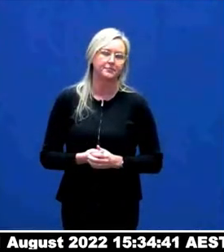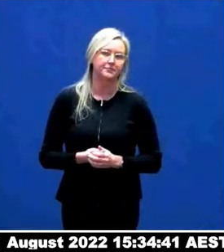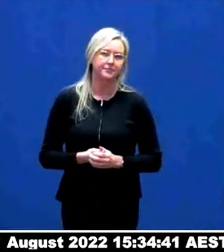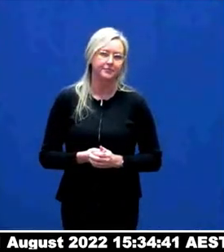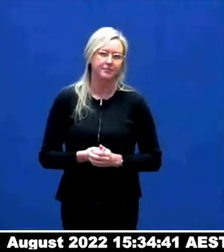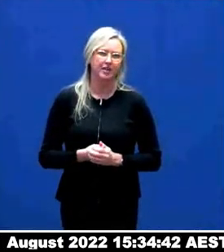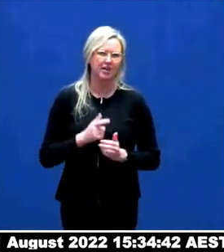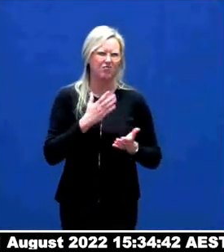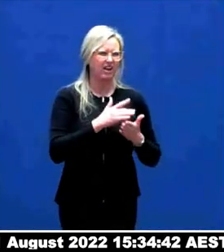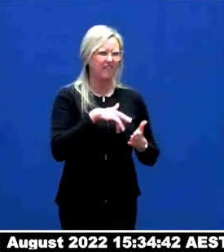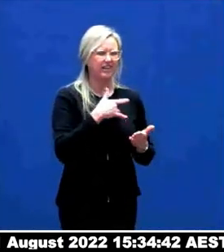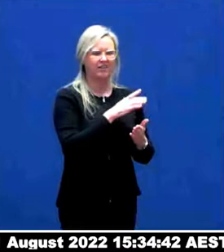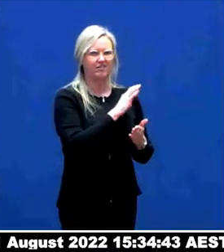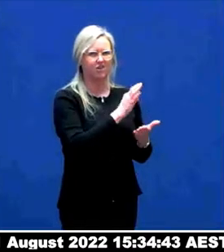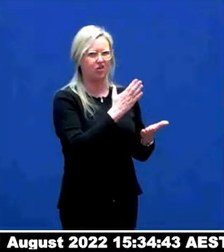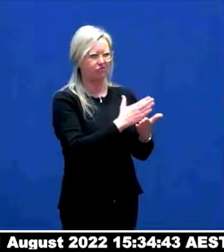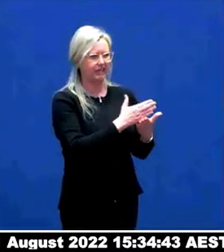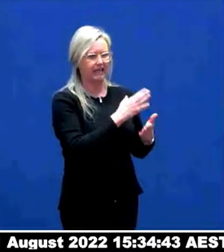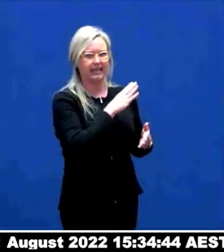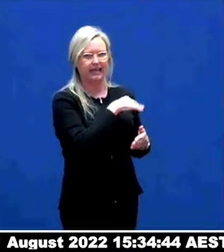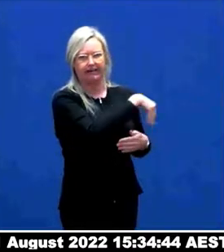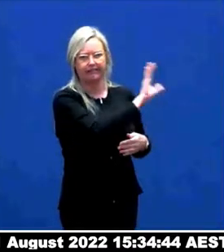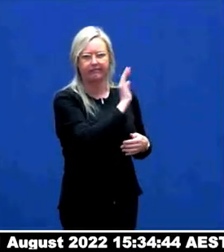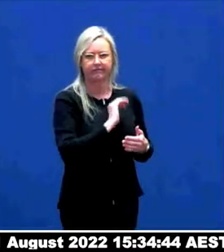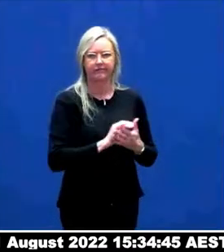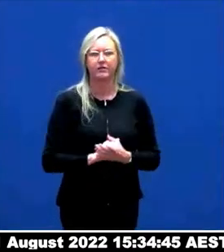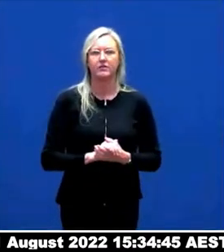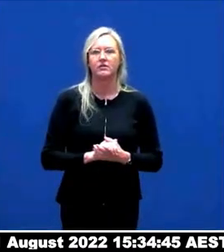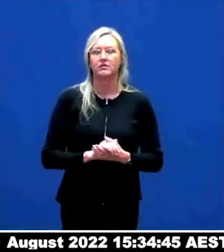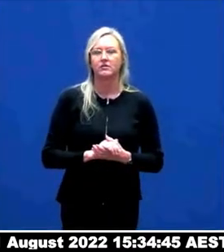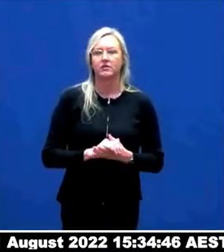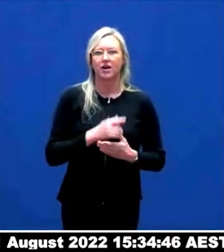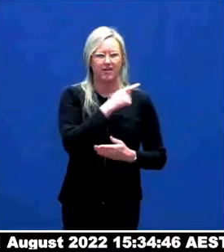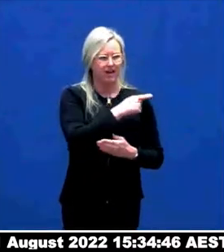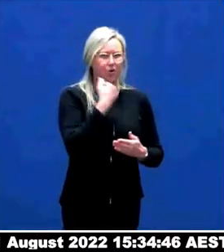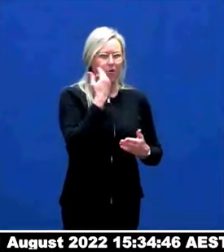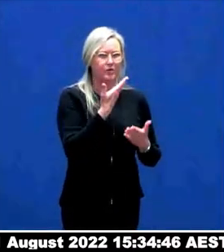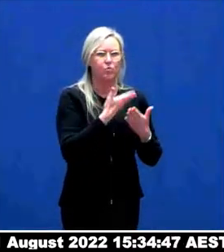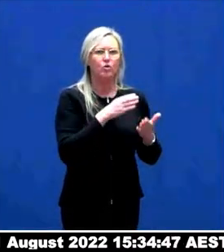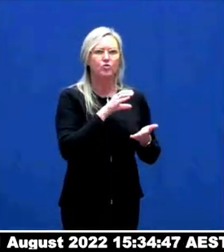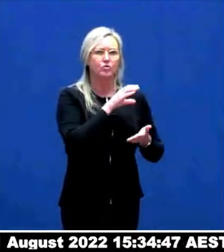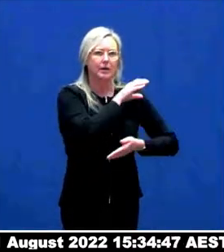I'd let the free market go on that, just empower. The last thing they ever seem too want to do is empower the people.